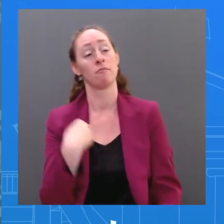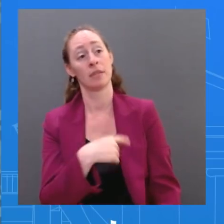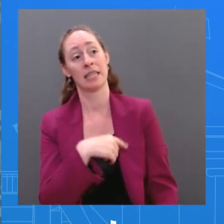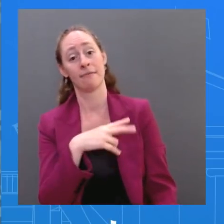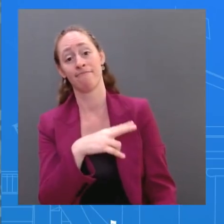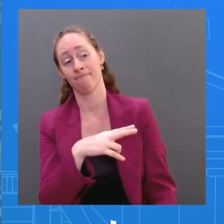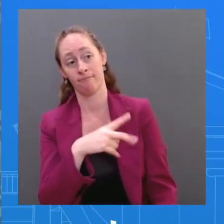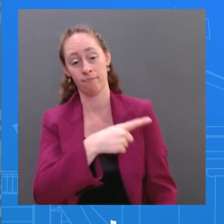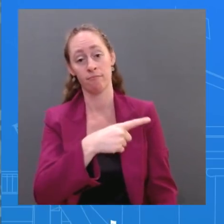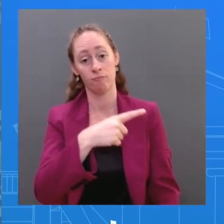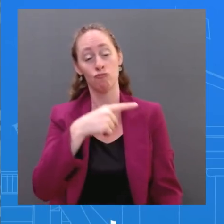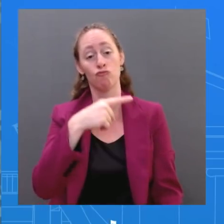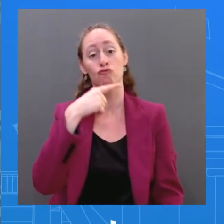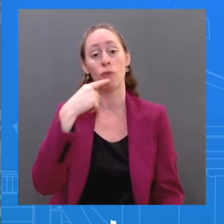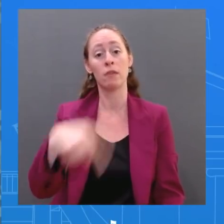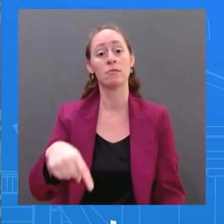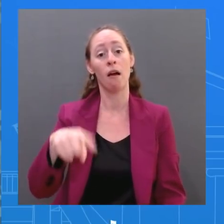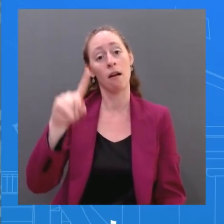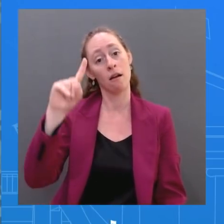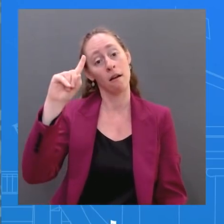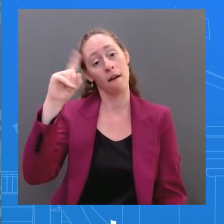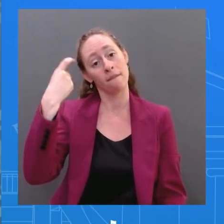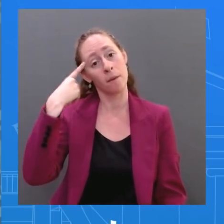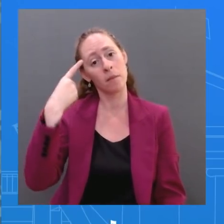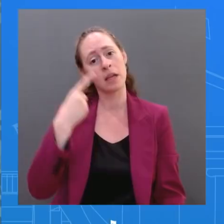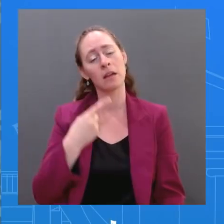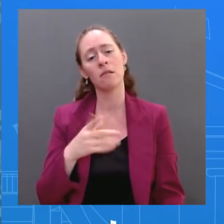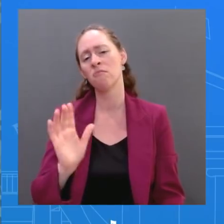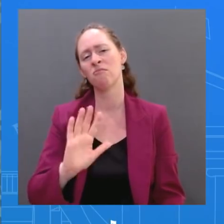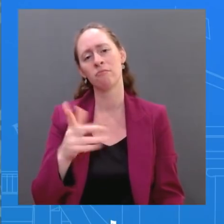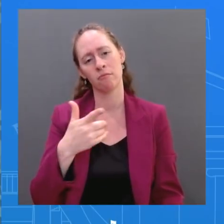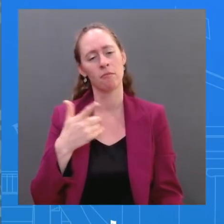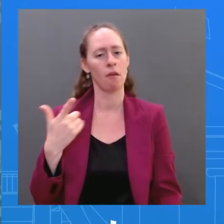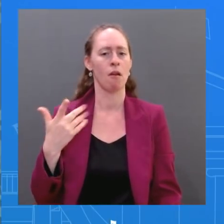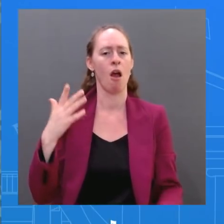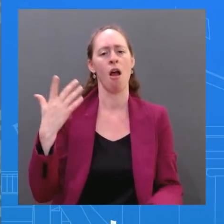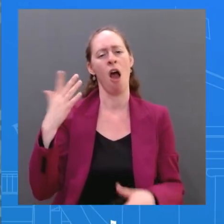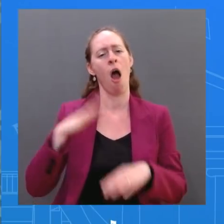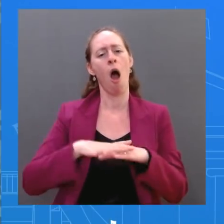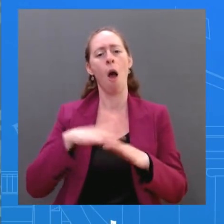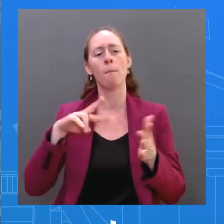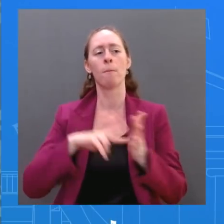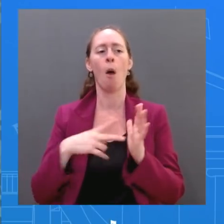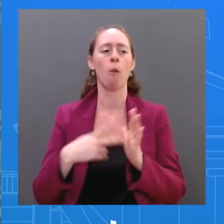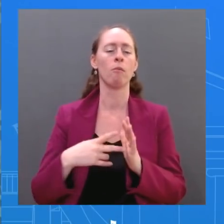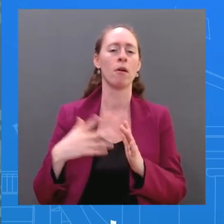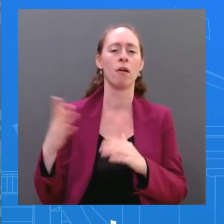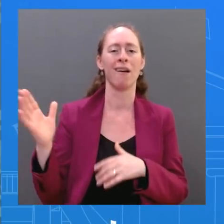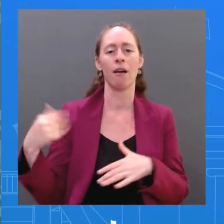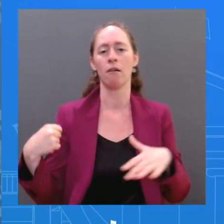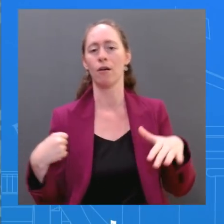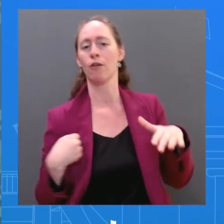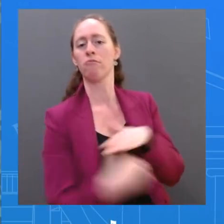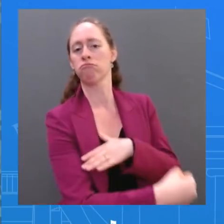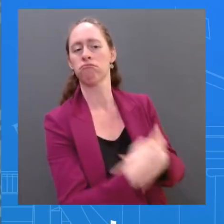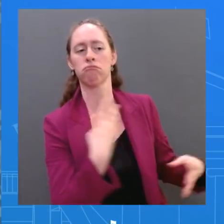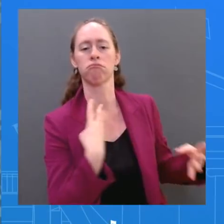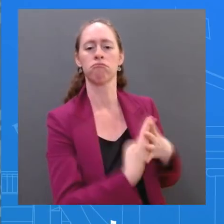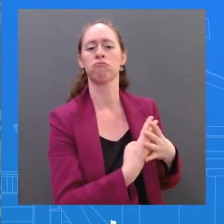has wrongfully detained Brittney Griner. And she is in intolerable circumstances right now. And we are going to do everything that we can.